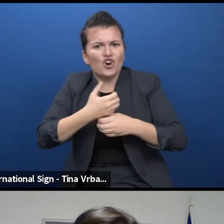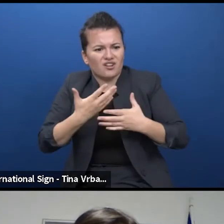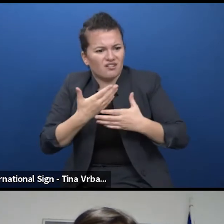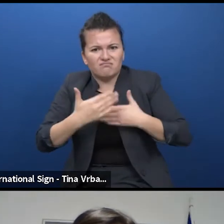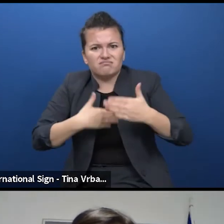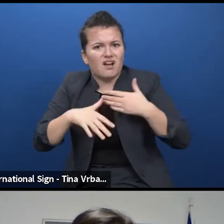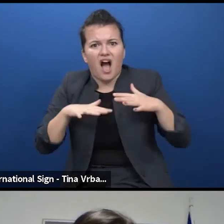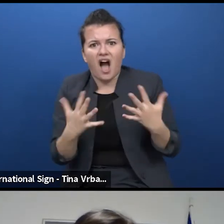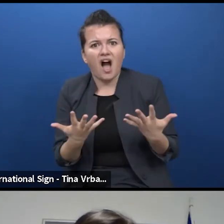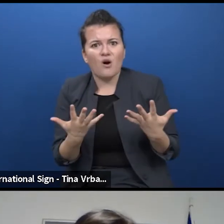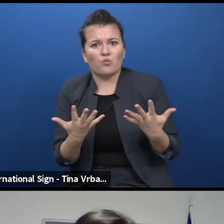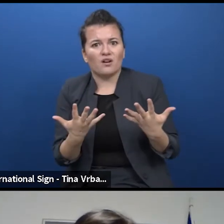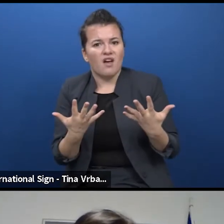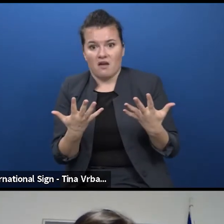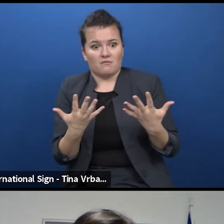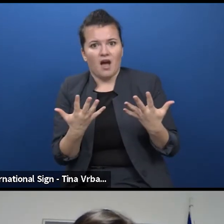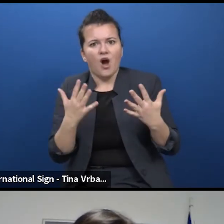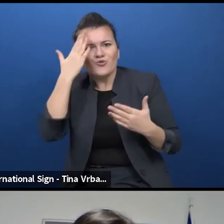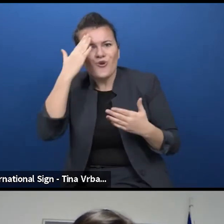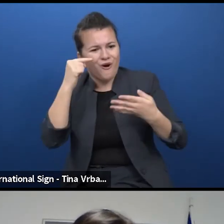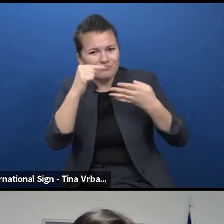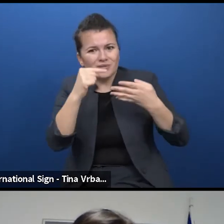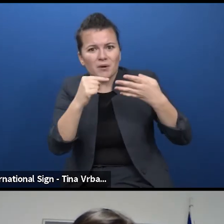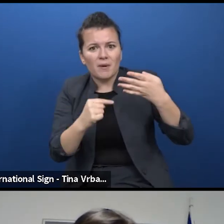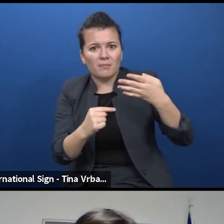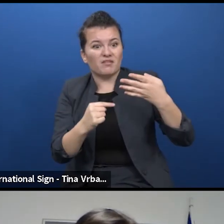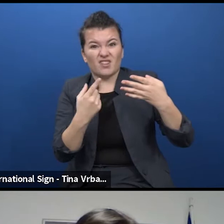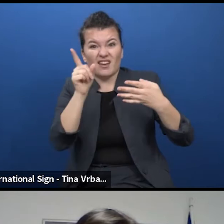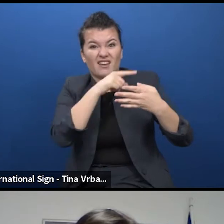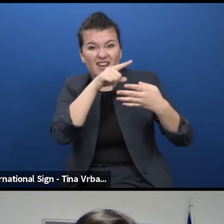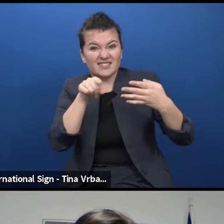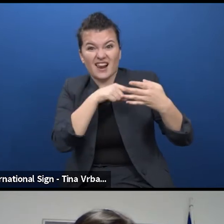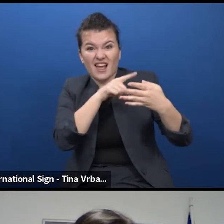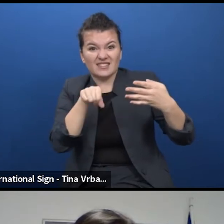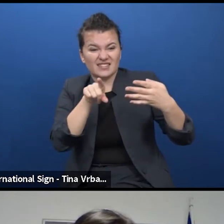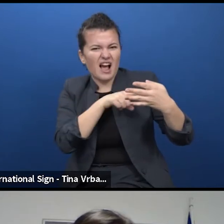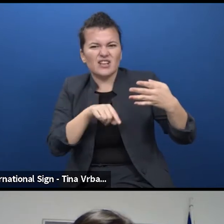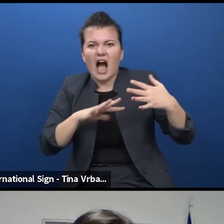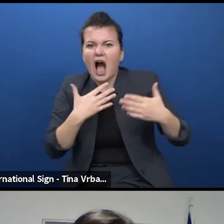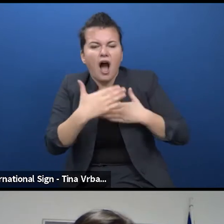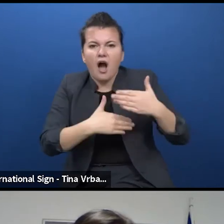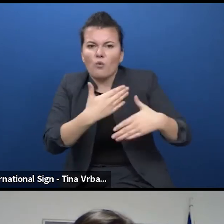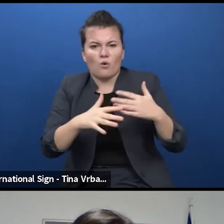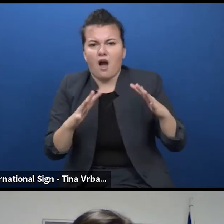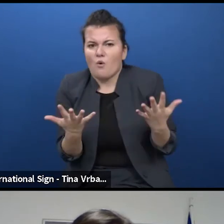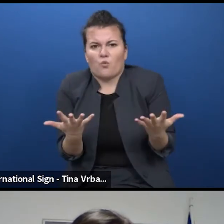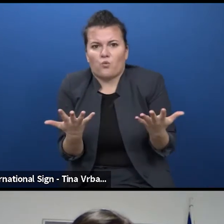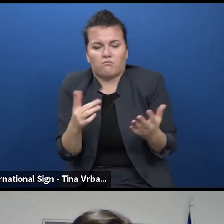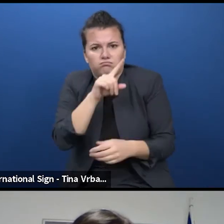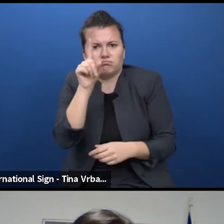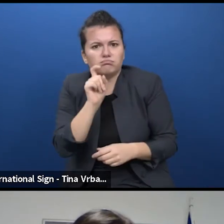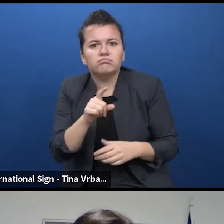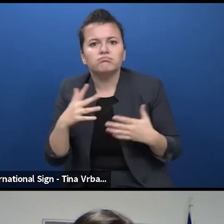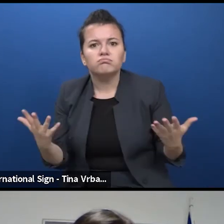some of the main levels are cancelled. So how how is it possible for us to make our art the